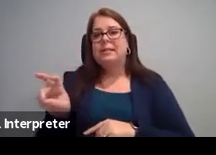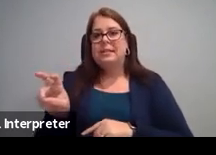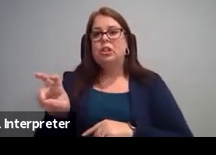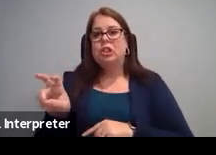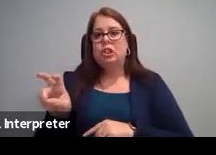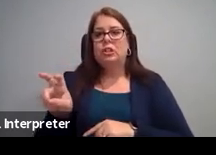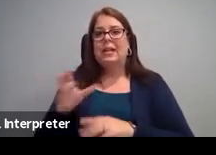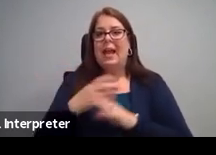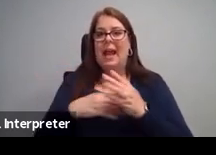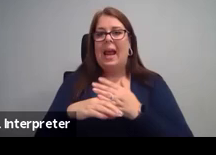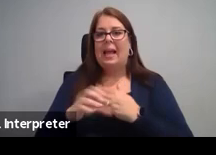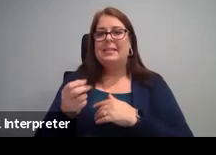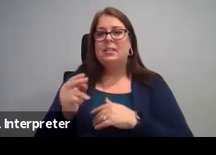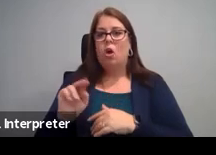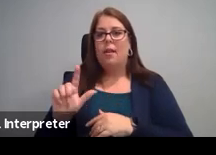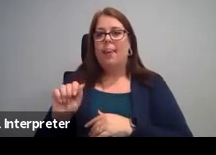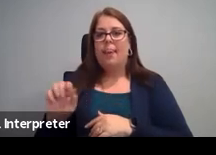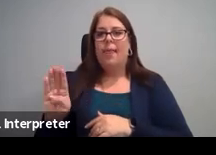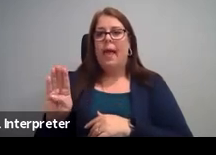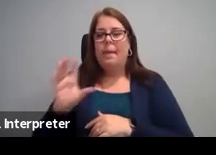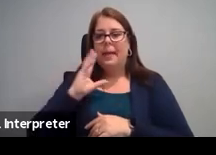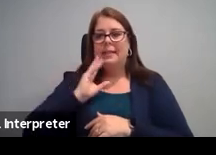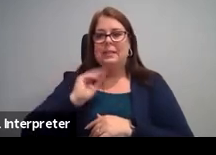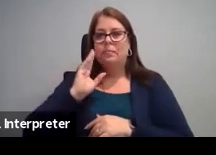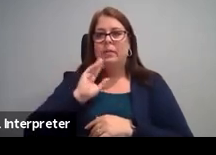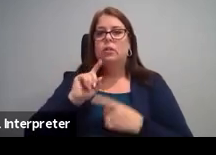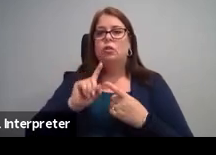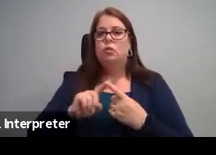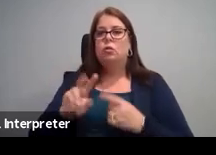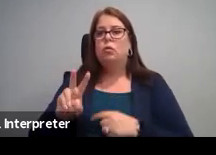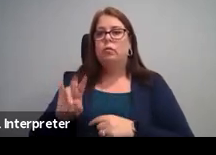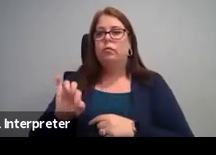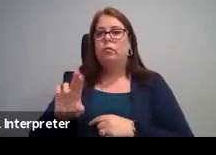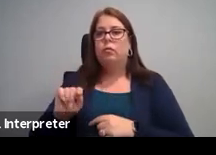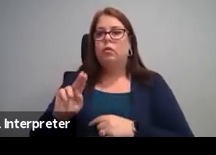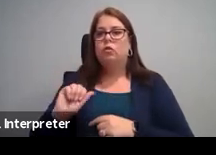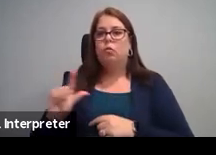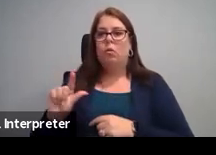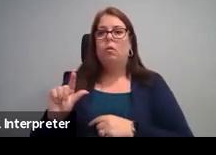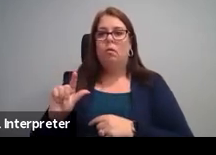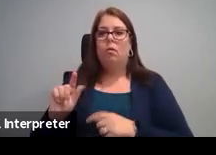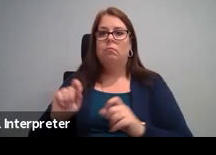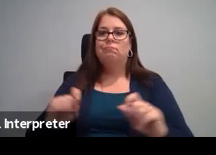Laurie Arnold: So just lots of kind of things that we're thinking about and then one thing that's also come up is as teachers.